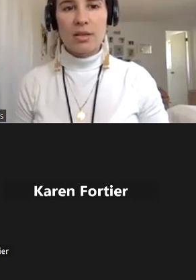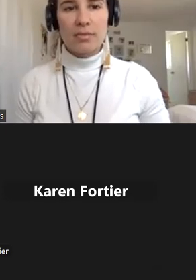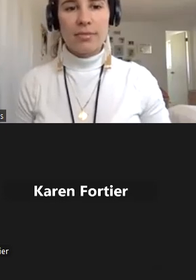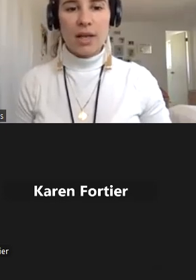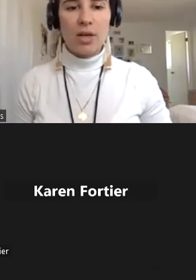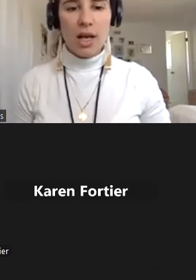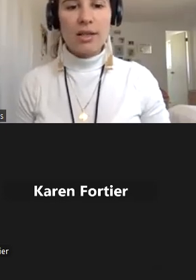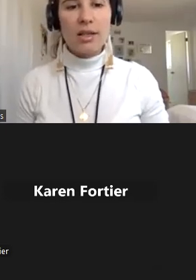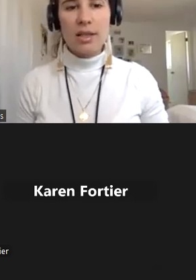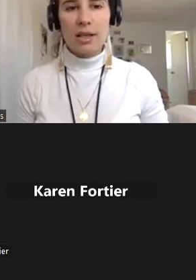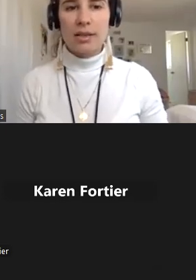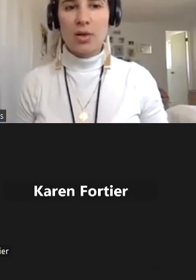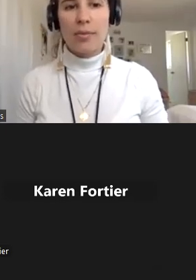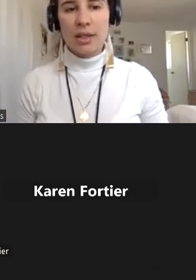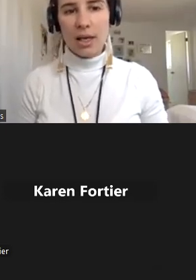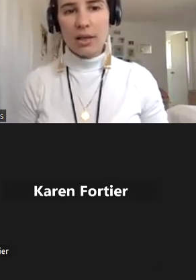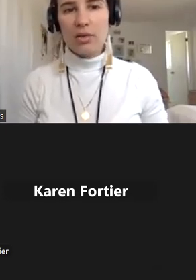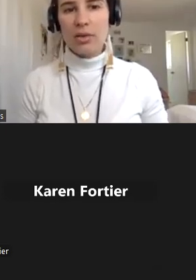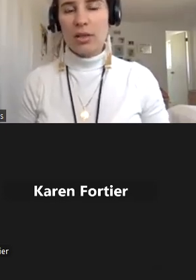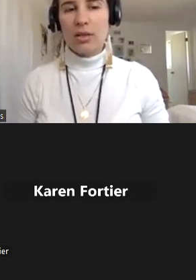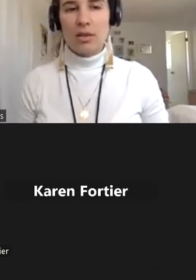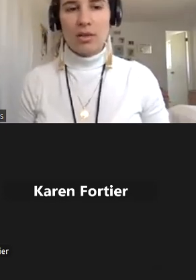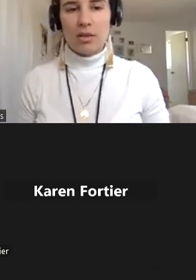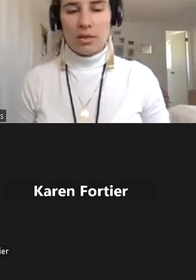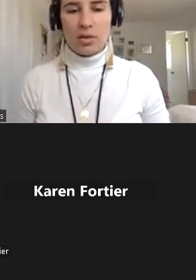some narrative feedback, if you have a questions or things